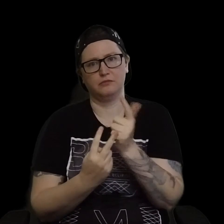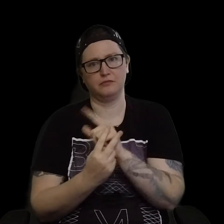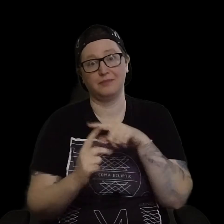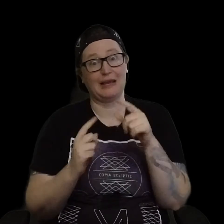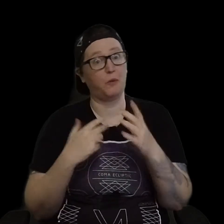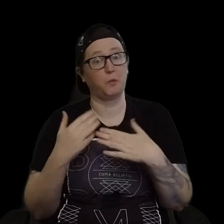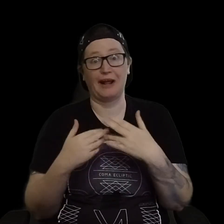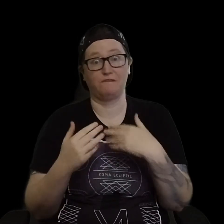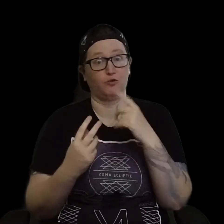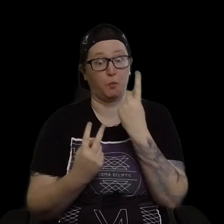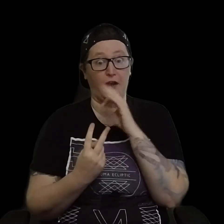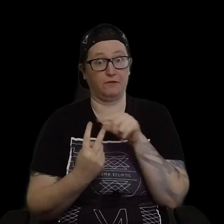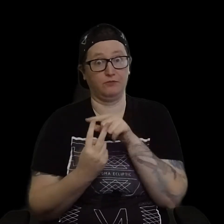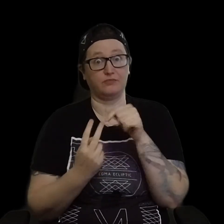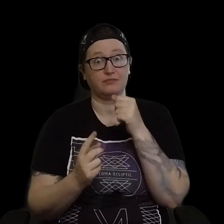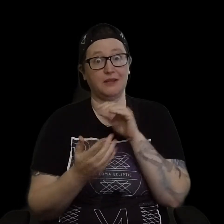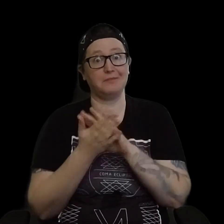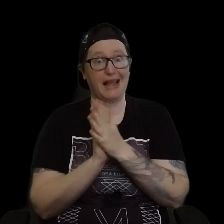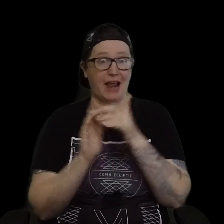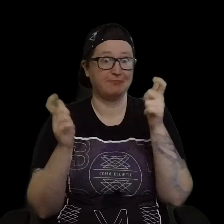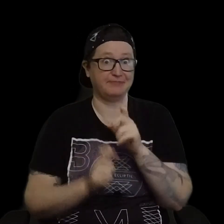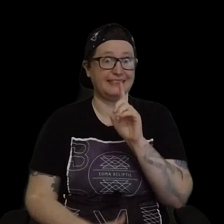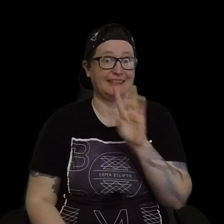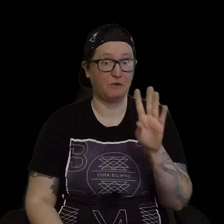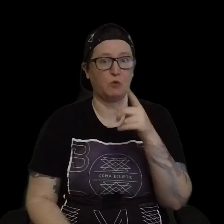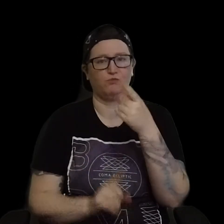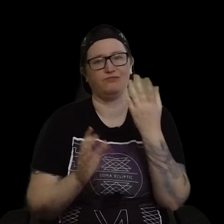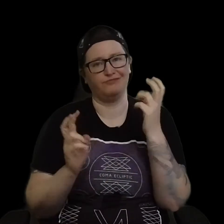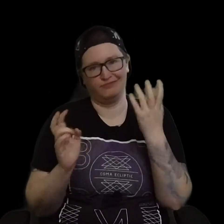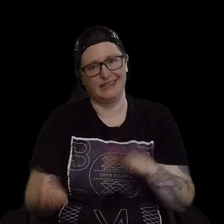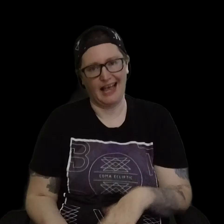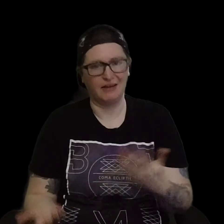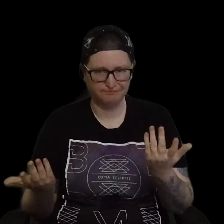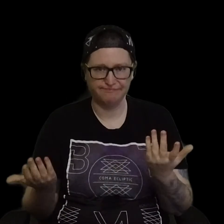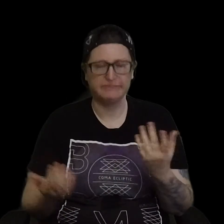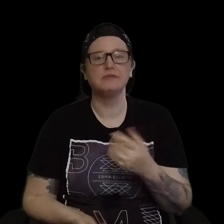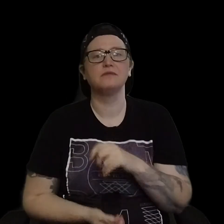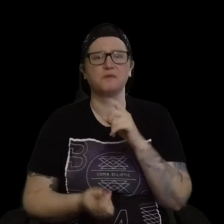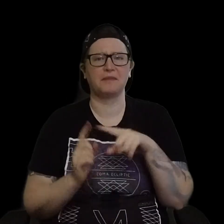it could be either one and whichever one you roll if it becomes smaller down to a d4 then you die